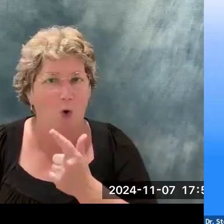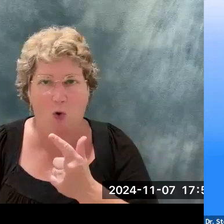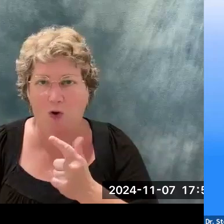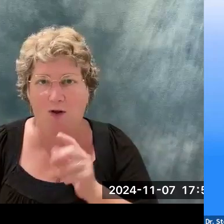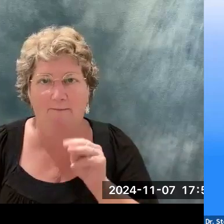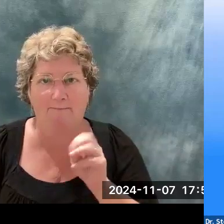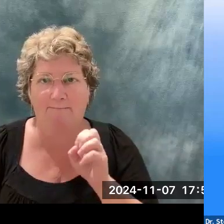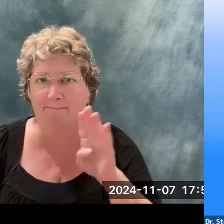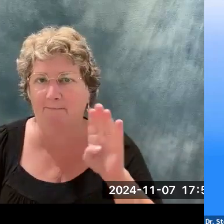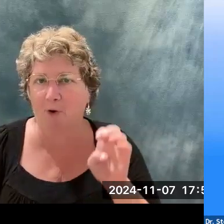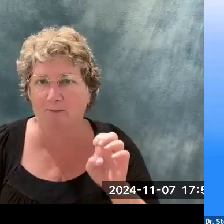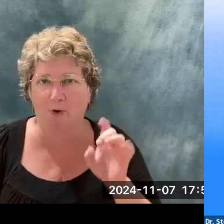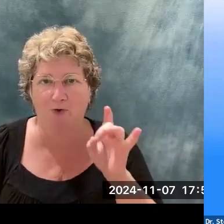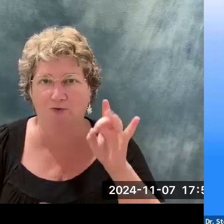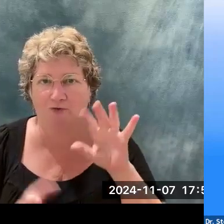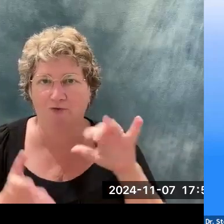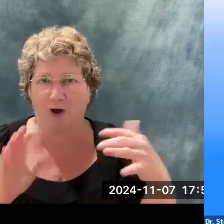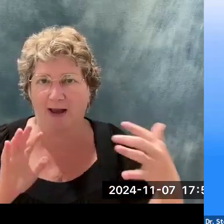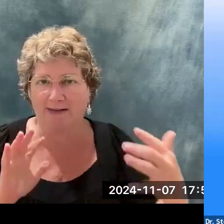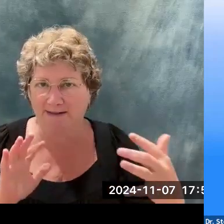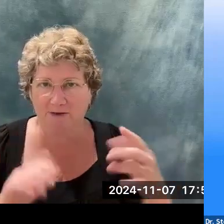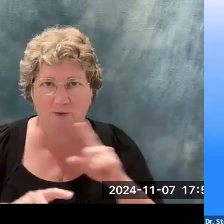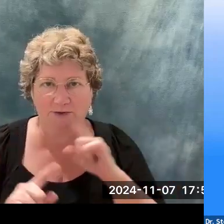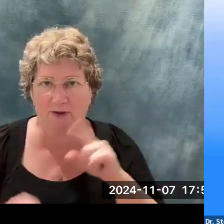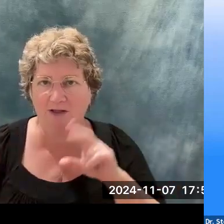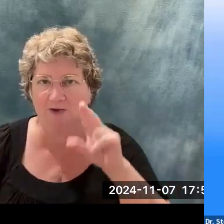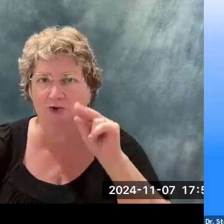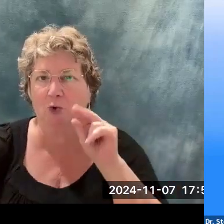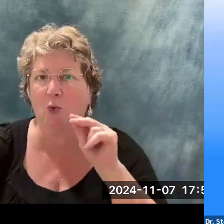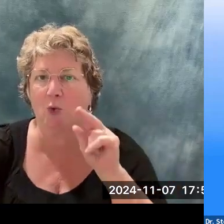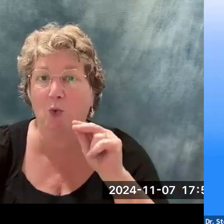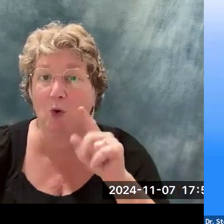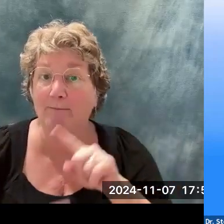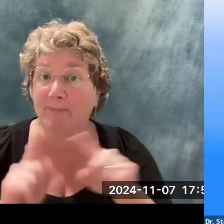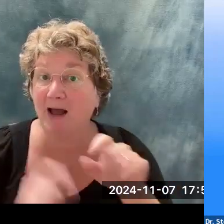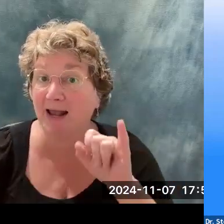And if law enforcement were to be called to